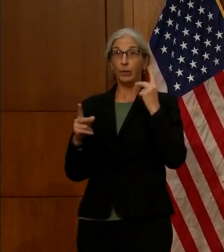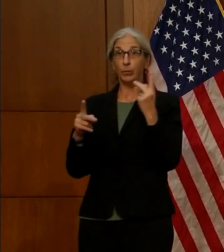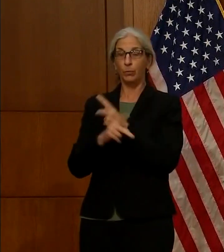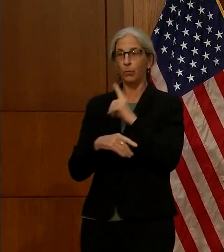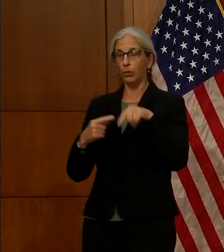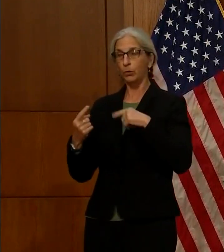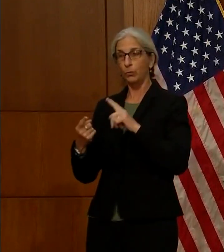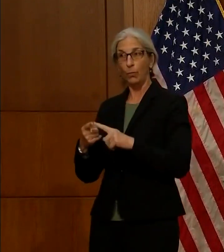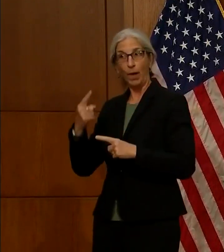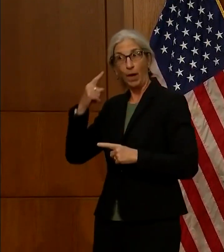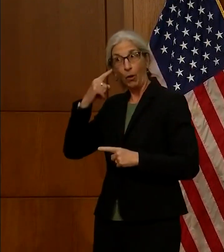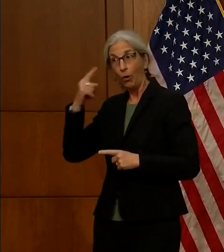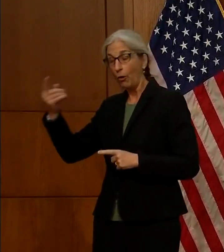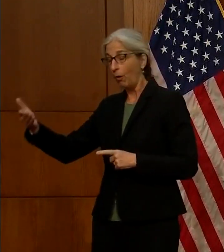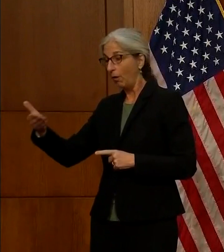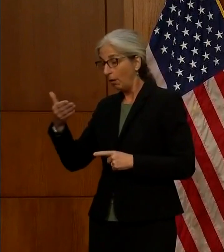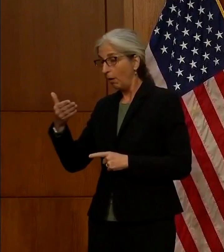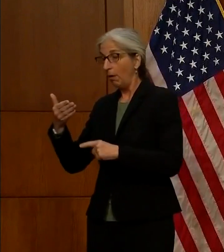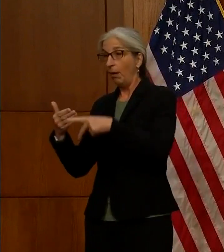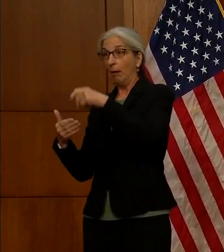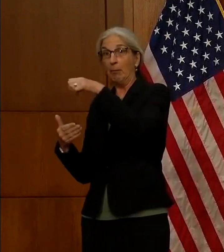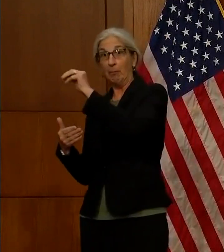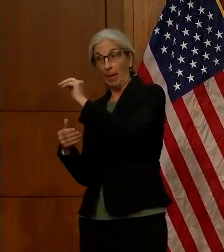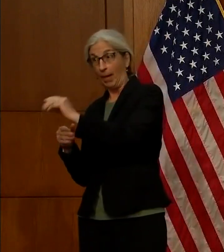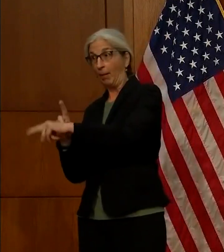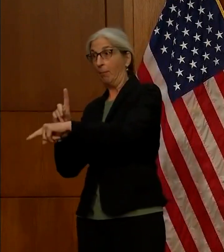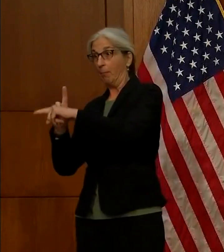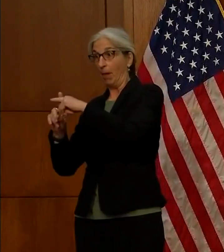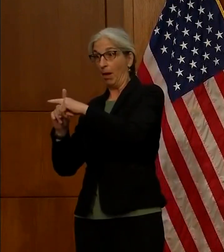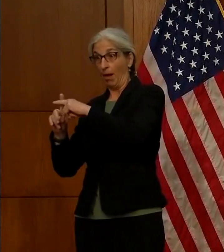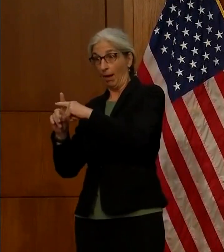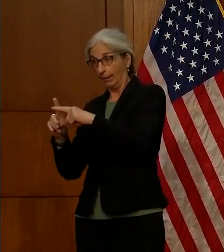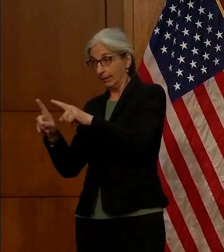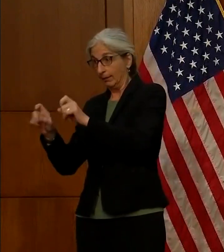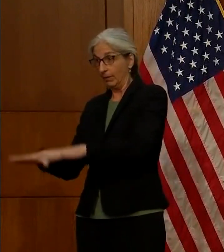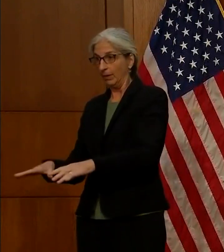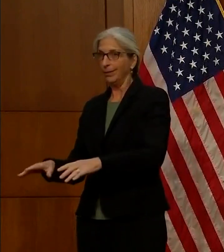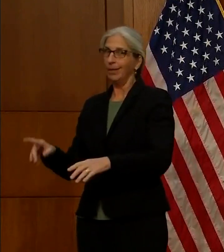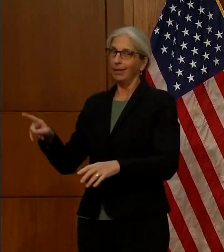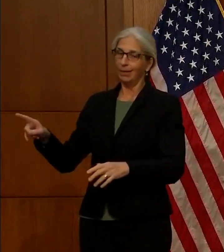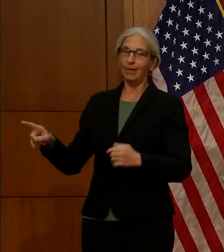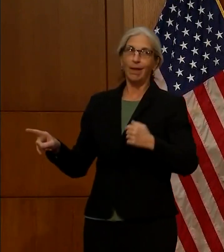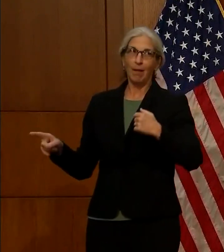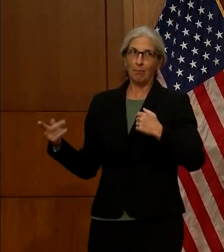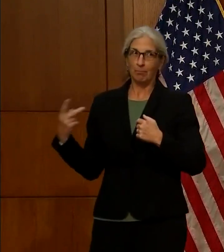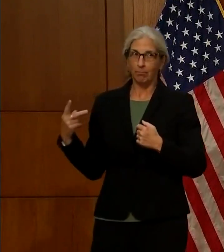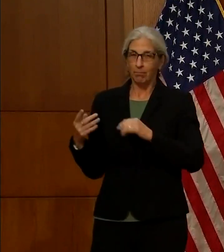MORE IMPORTANTLY WHEN I HEARD THAT PAM- MY WIFE OF SHE